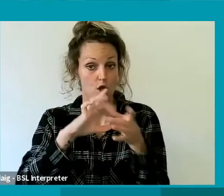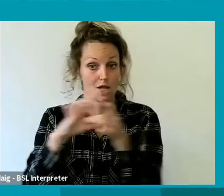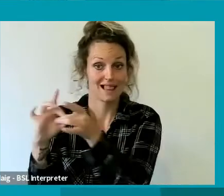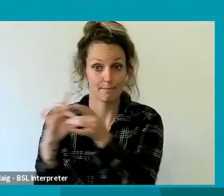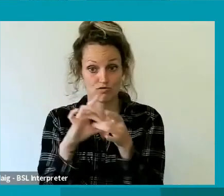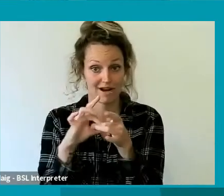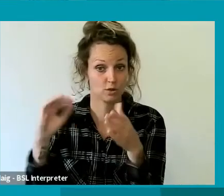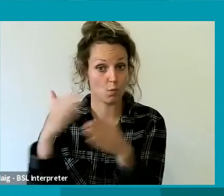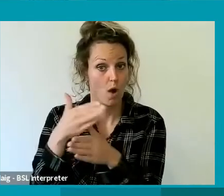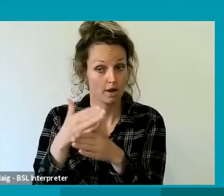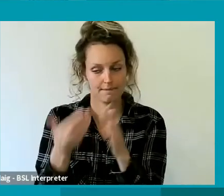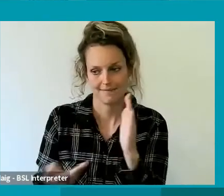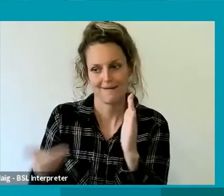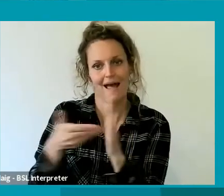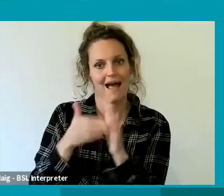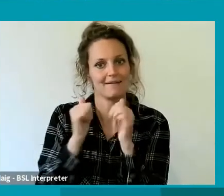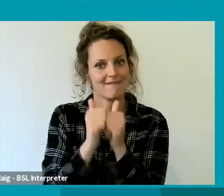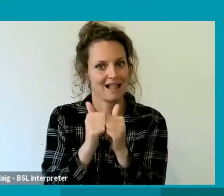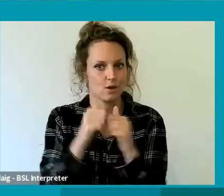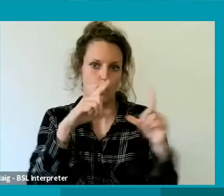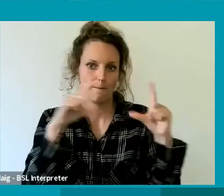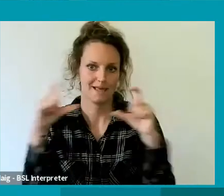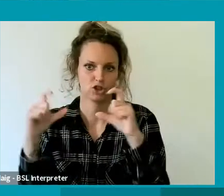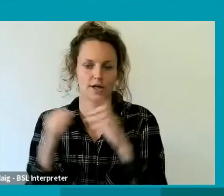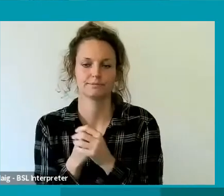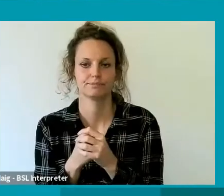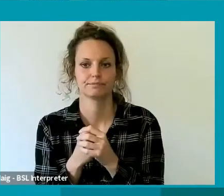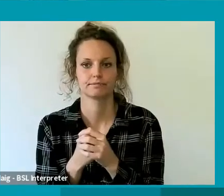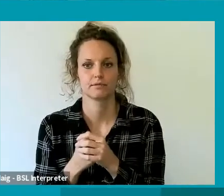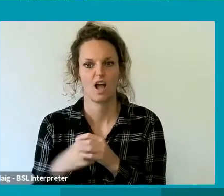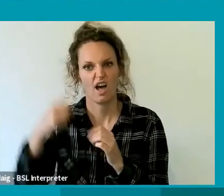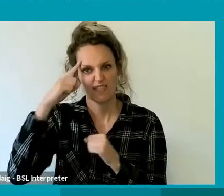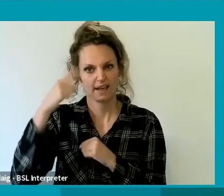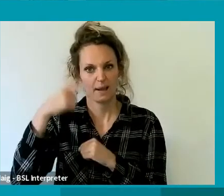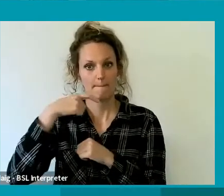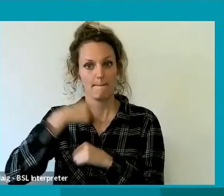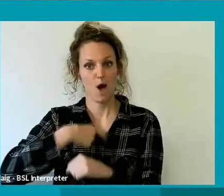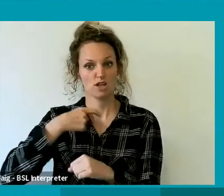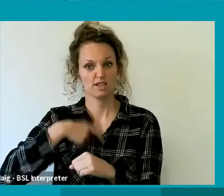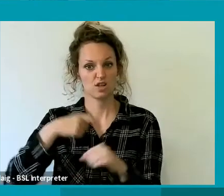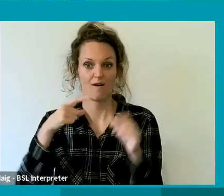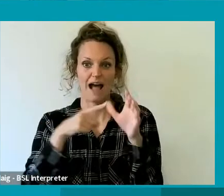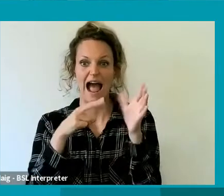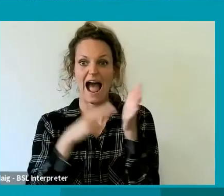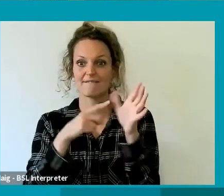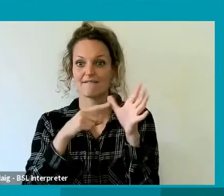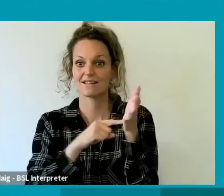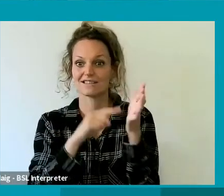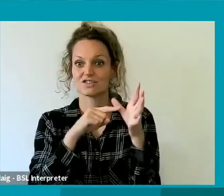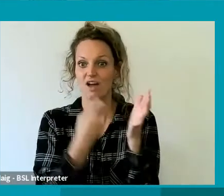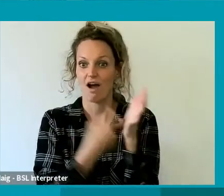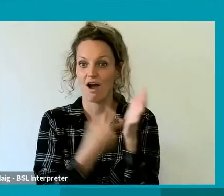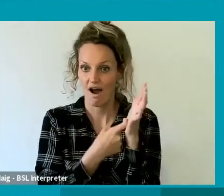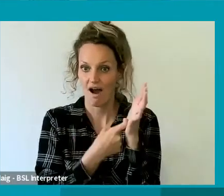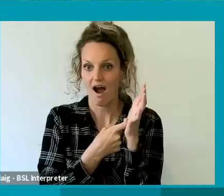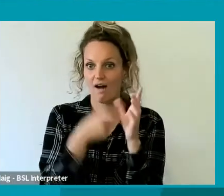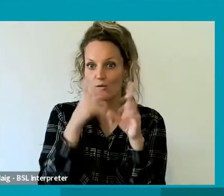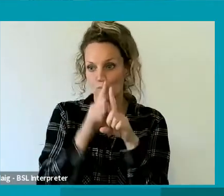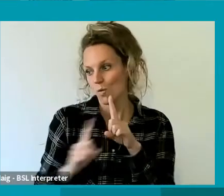working and somebody also have also said I like to think of this as a personal avatar. We would do this for customers